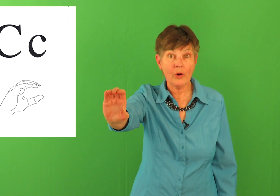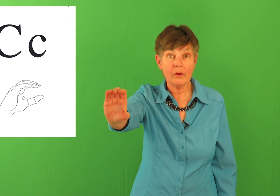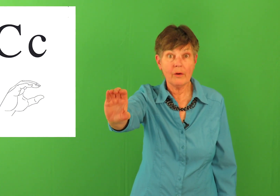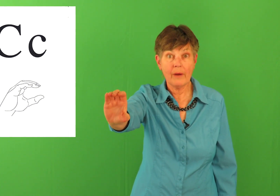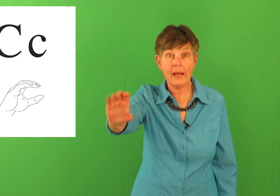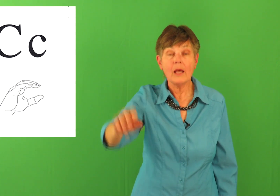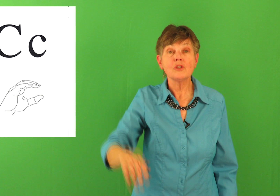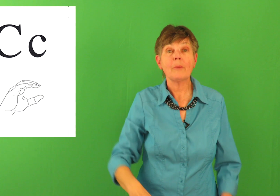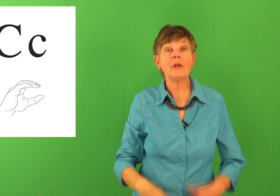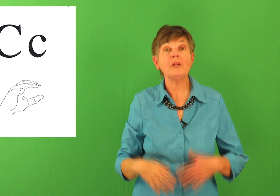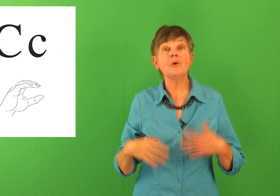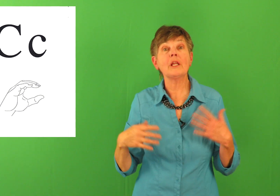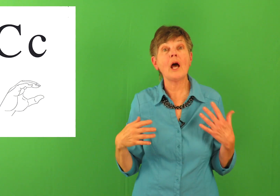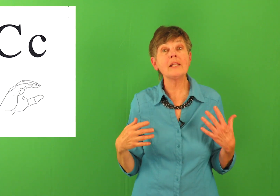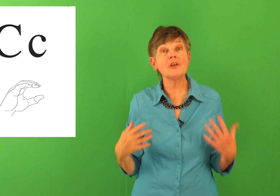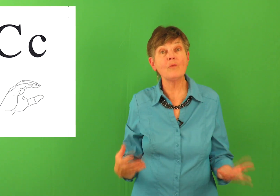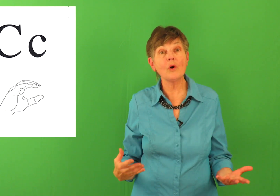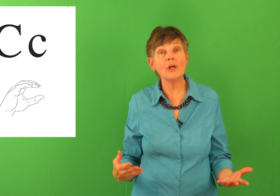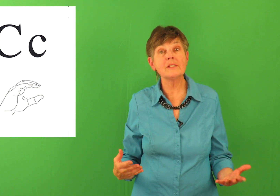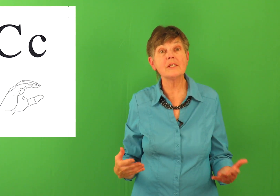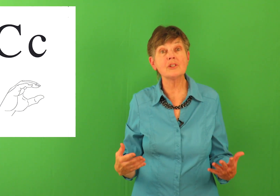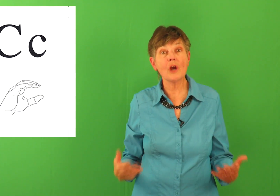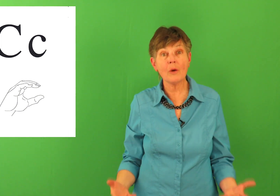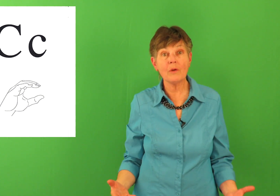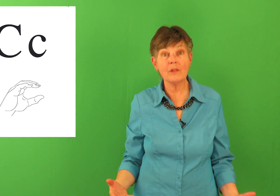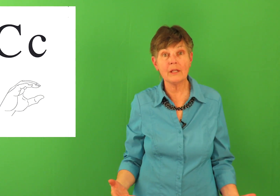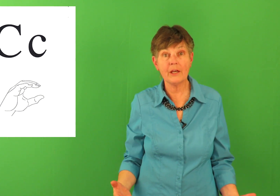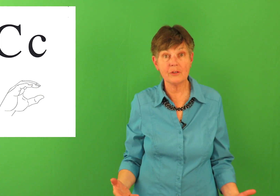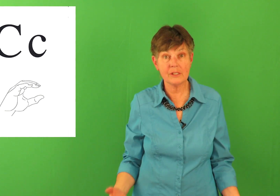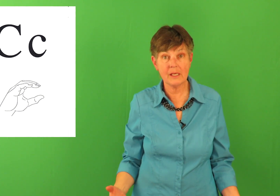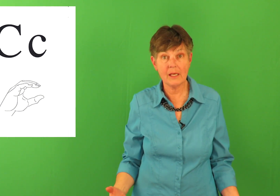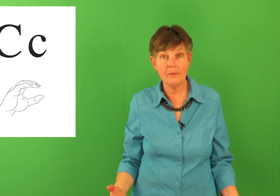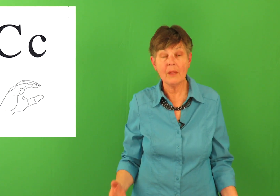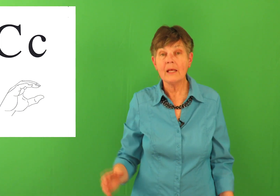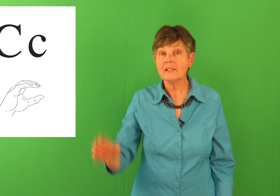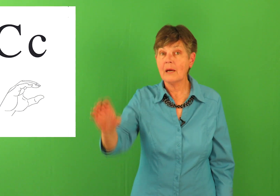right so I'm gonna be doing lots of words that start with the letter C some